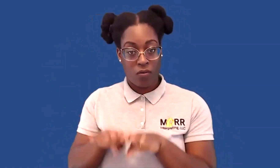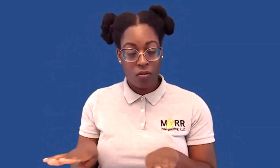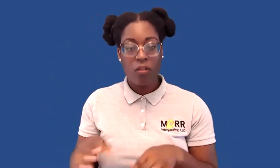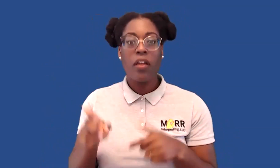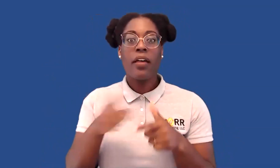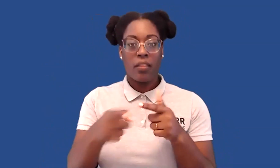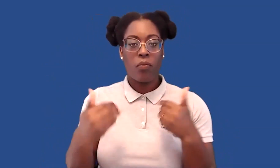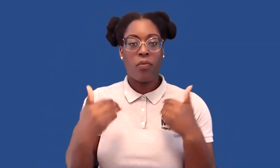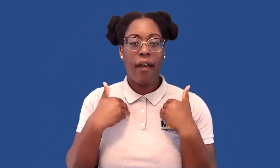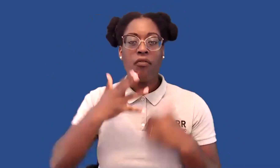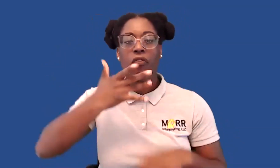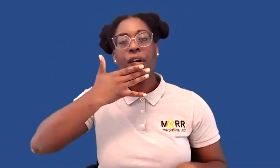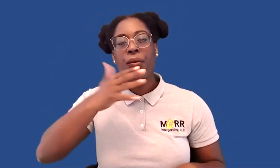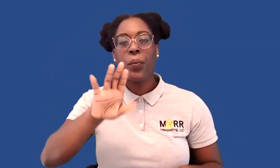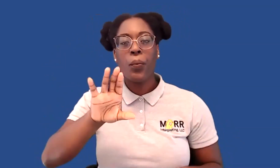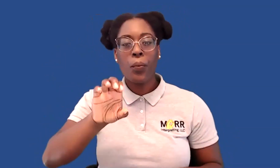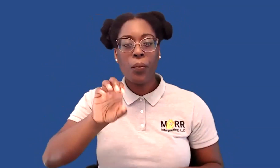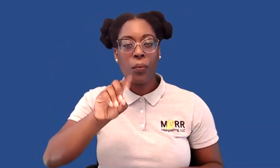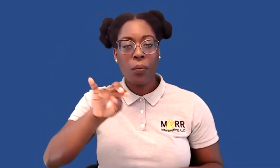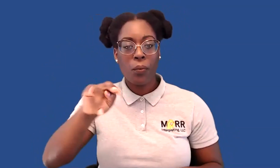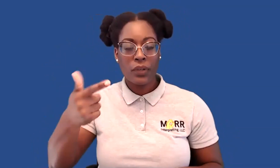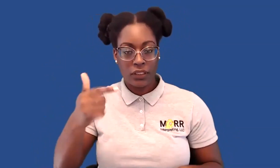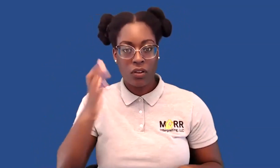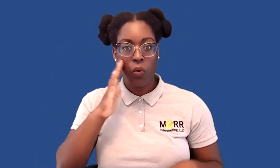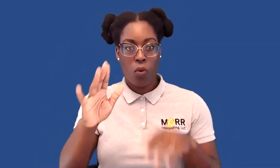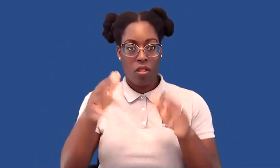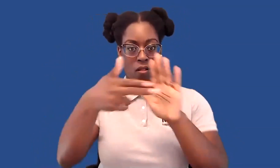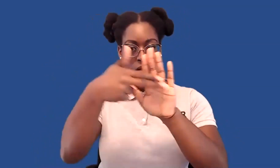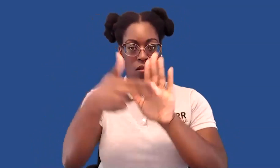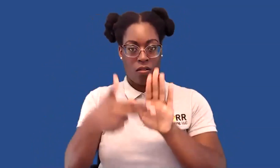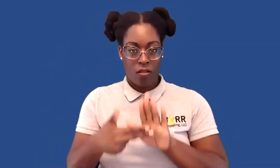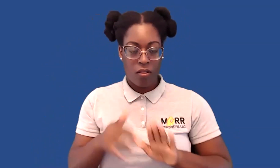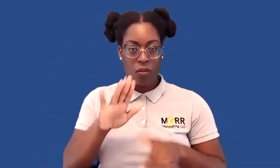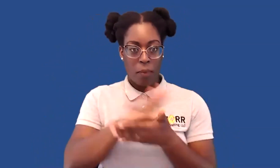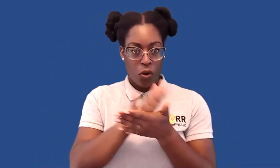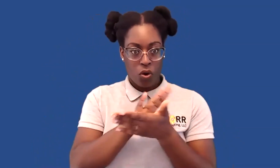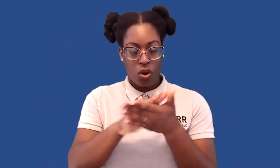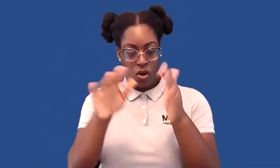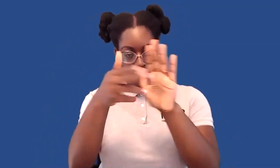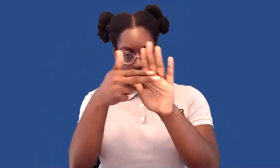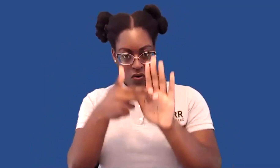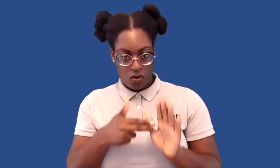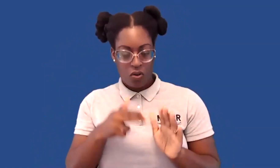we sort of identify where that exists throughout the remainder of the paper. So I do think in training tutors,